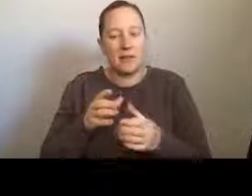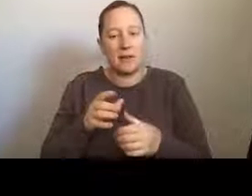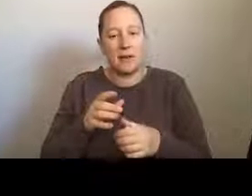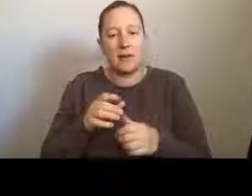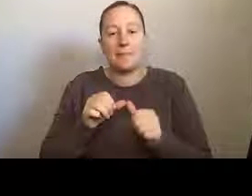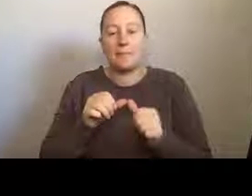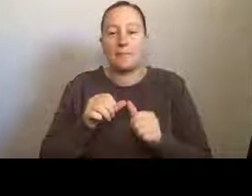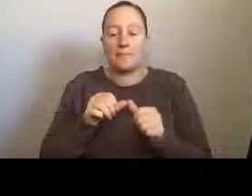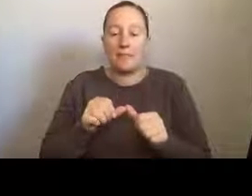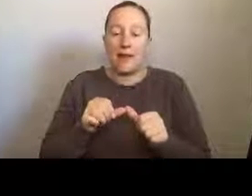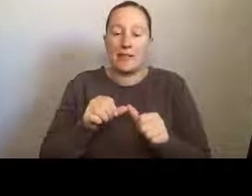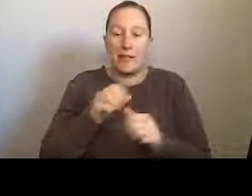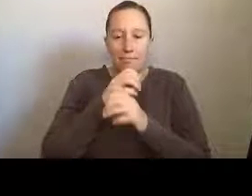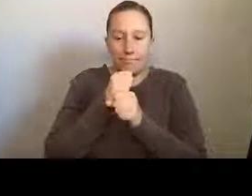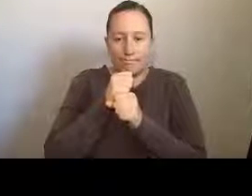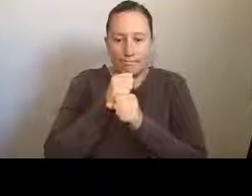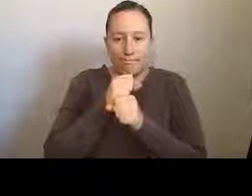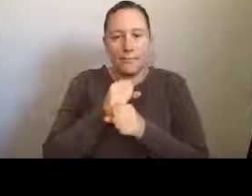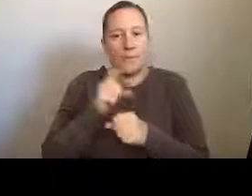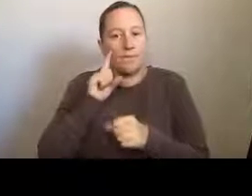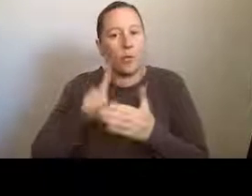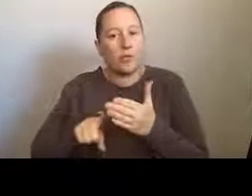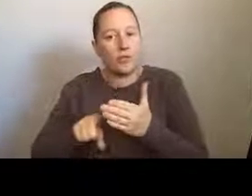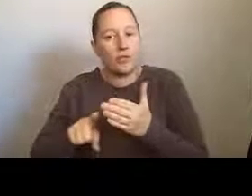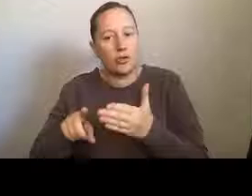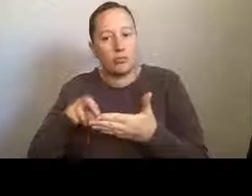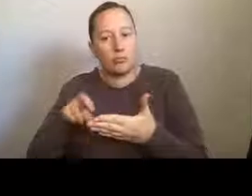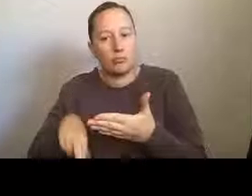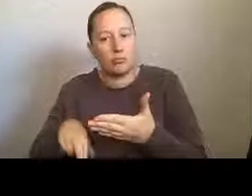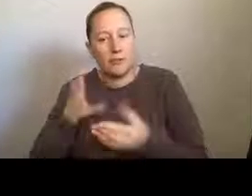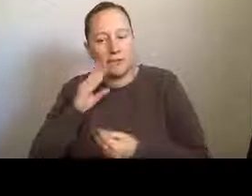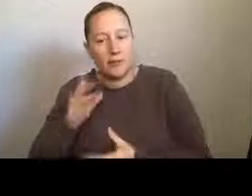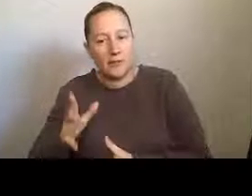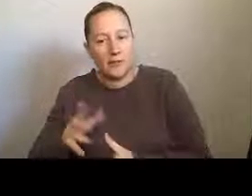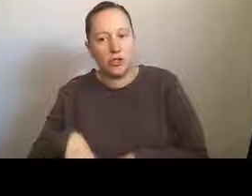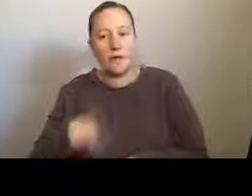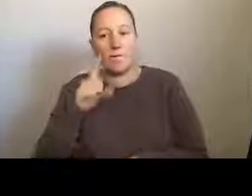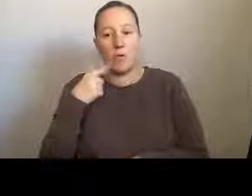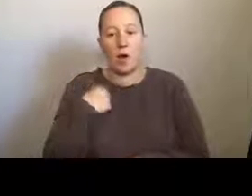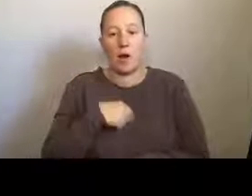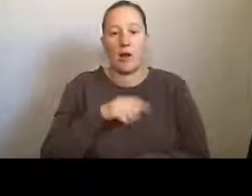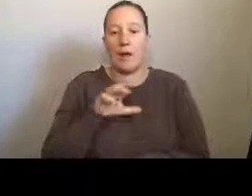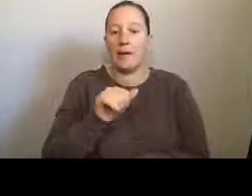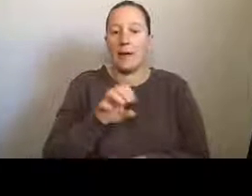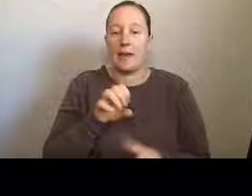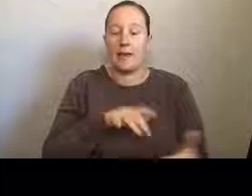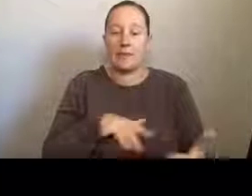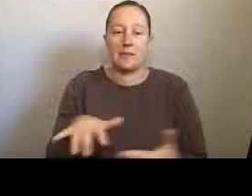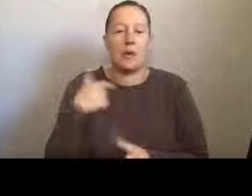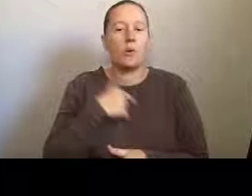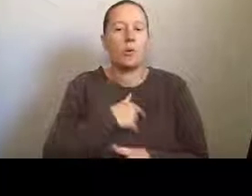of the research data. So in our case study, we mentioned conducting interviews